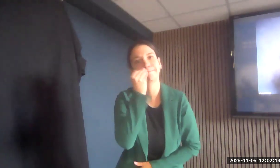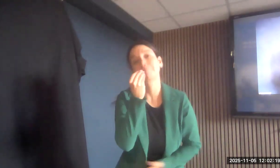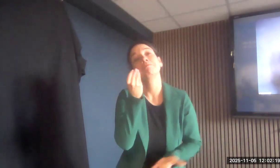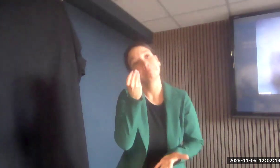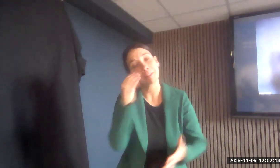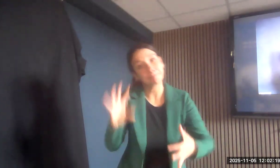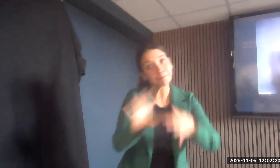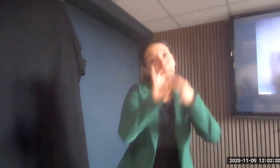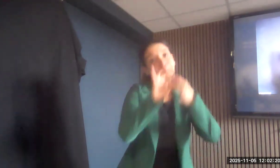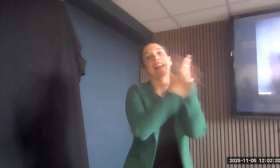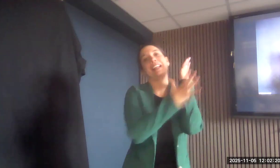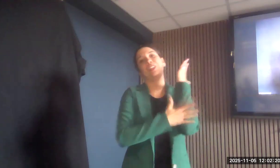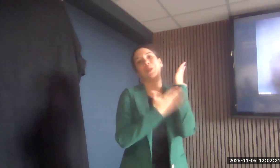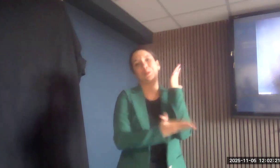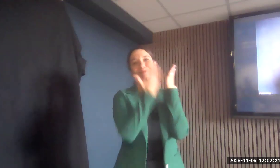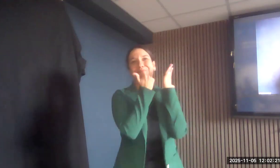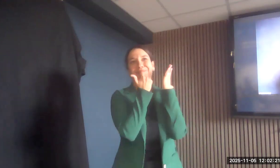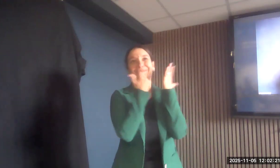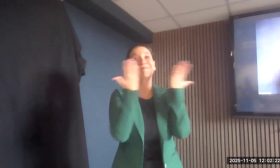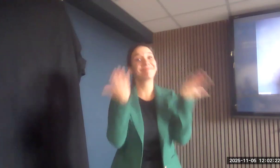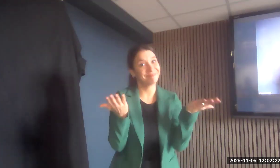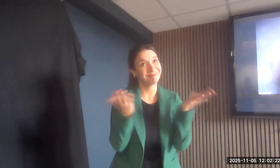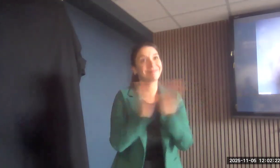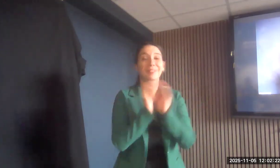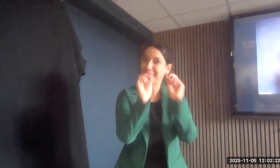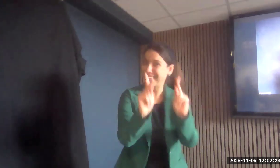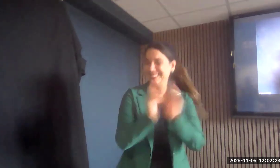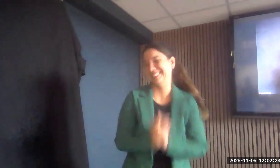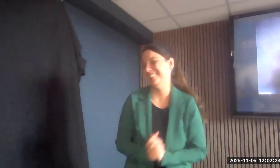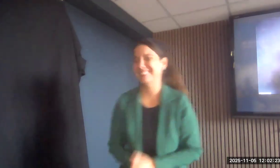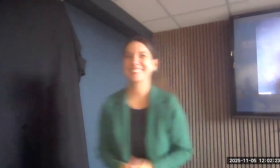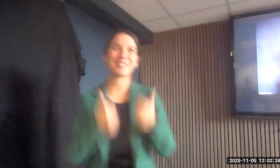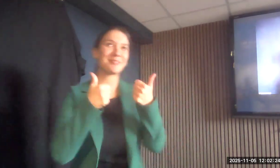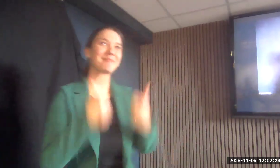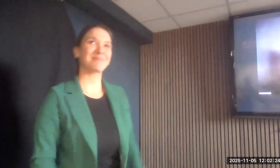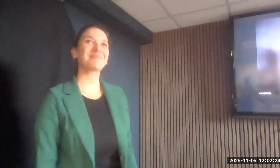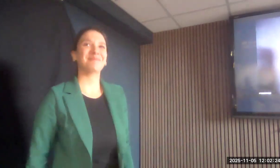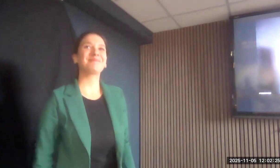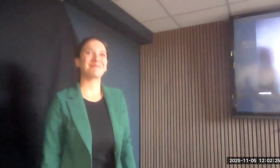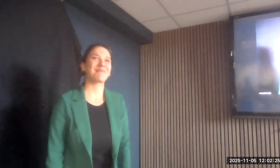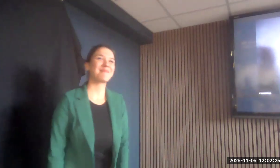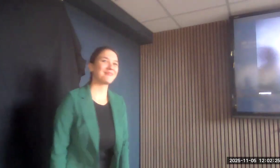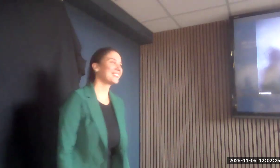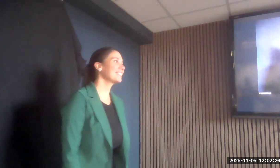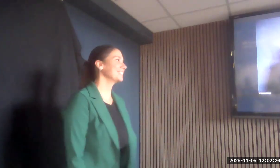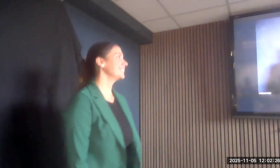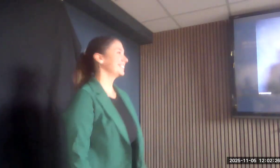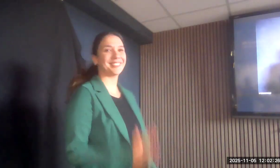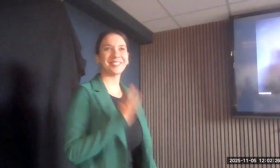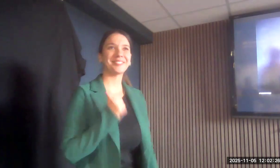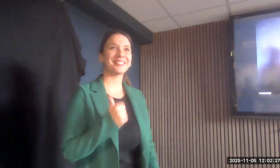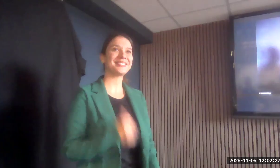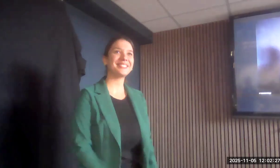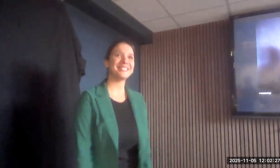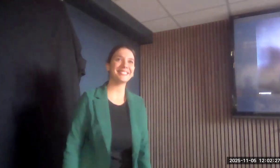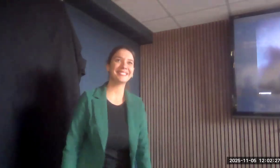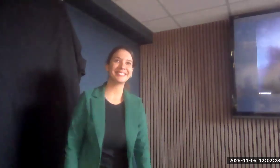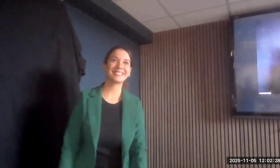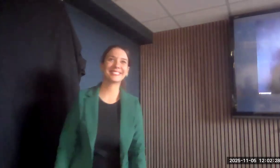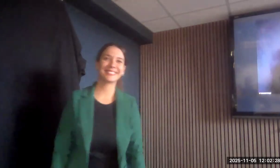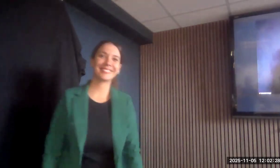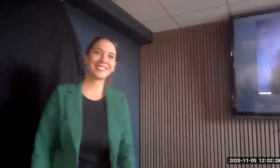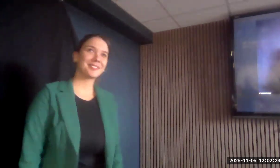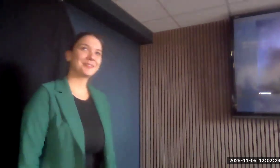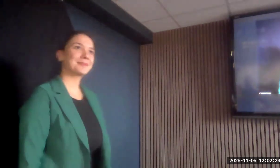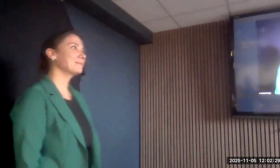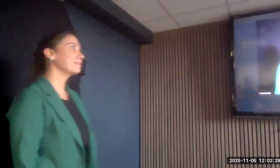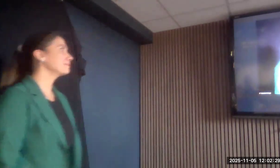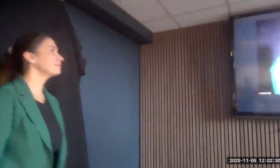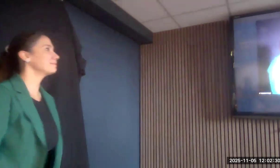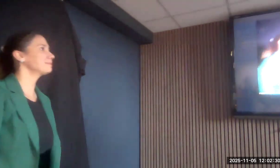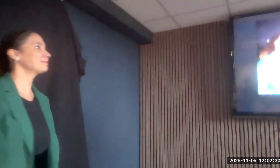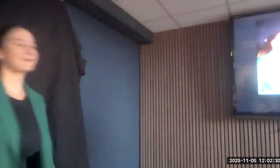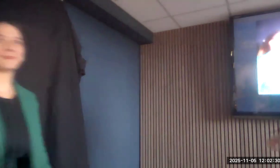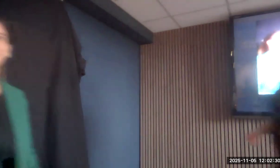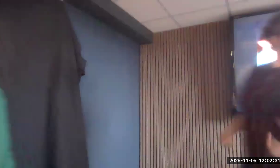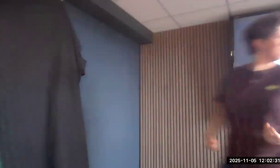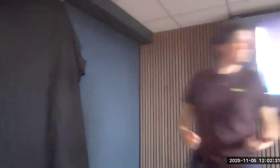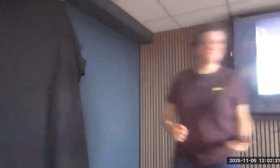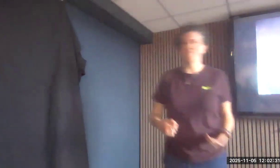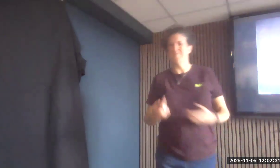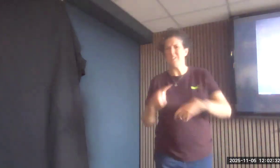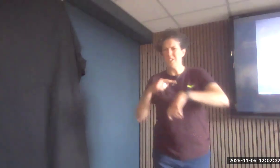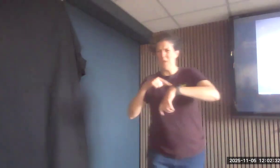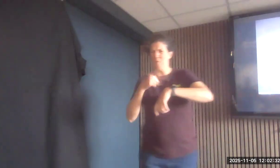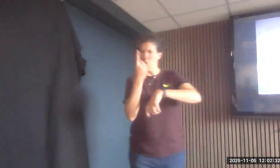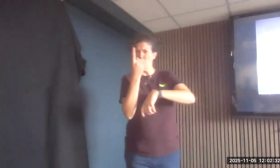But in Libras, people never sign EAT, like is seen as an iconic sign in other countries, so that's make… that is what makes me think it's more lexical than iconic.